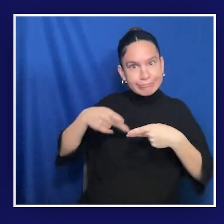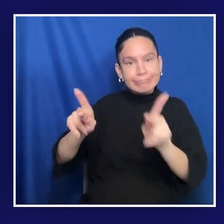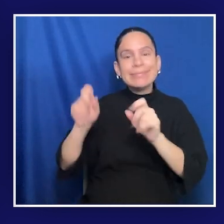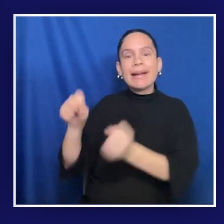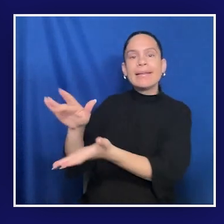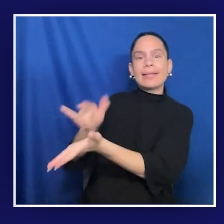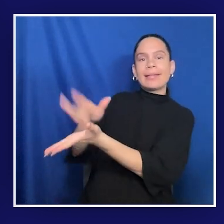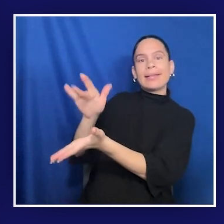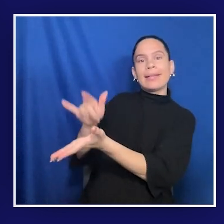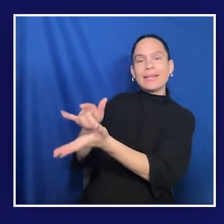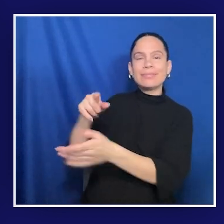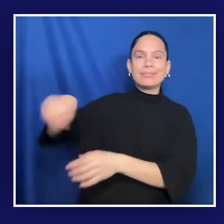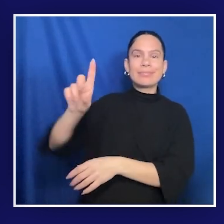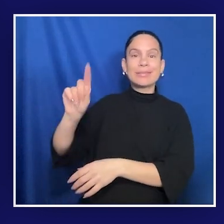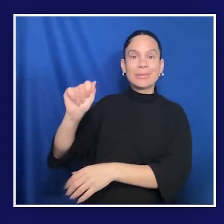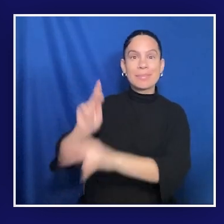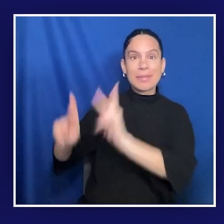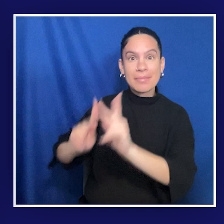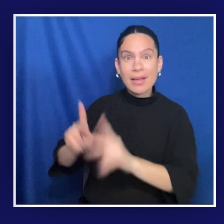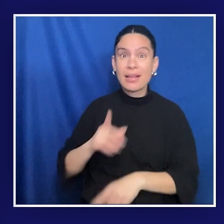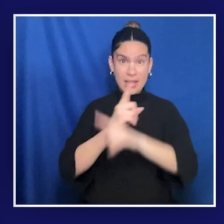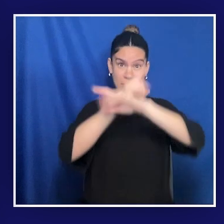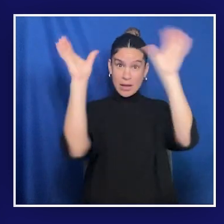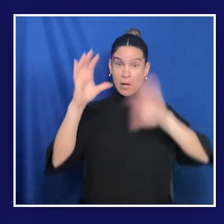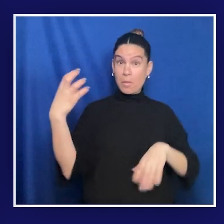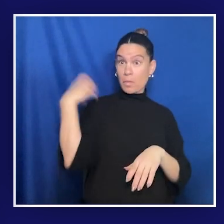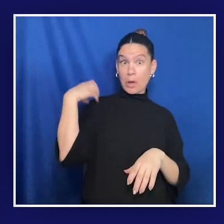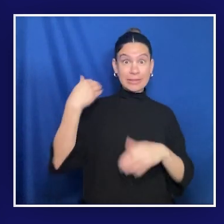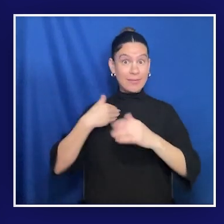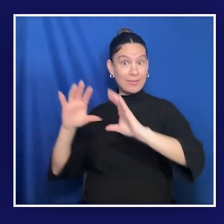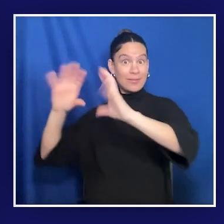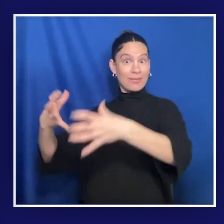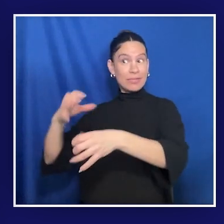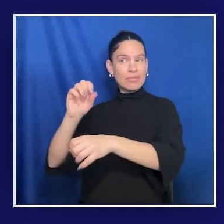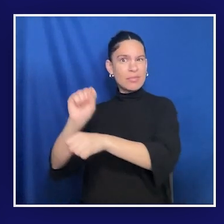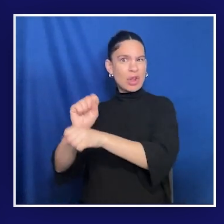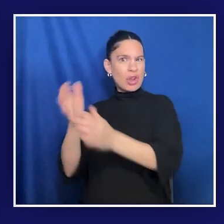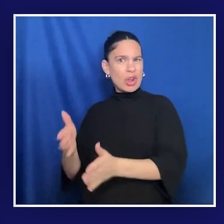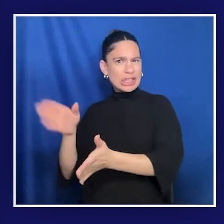to abuse people with disabilities. If you're an employer and you've got cheap labor,